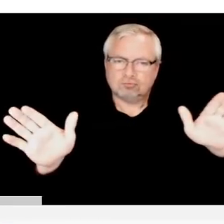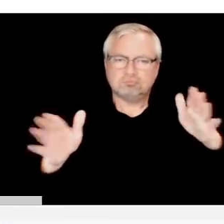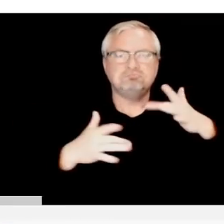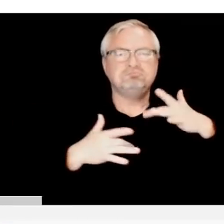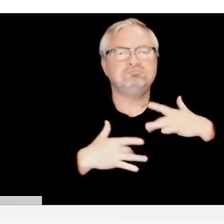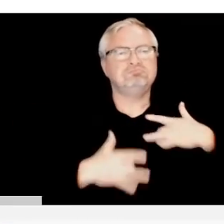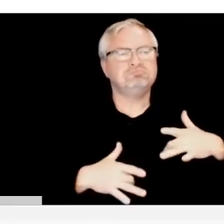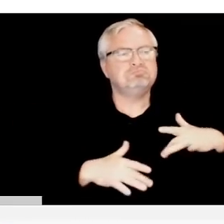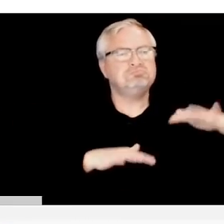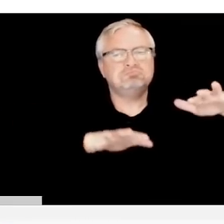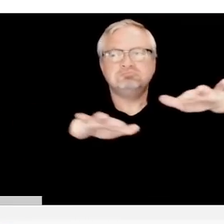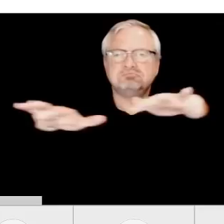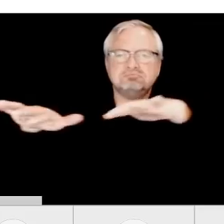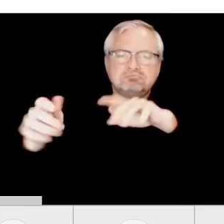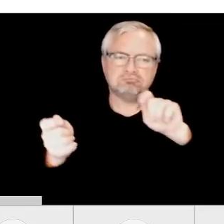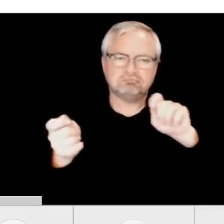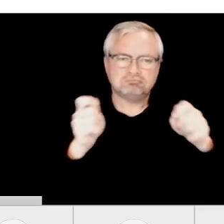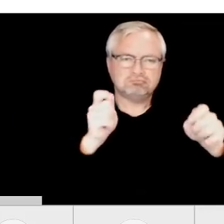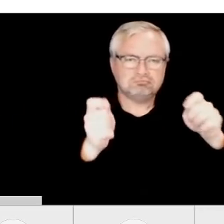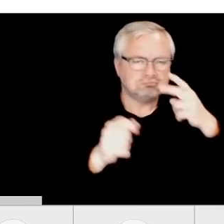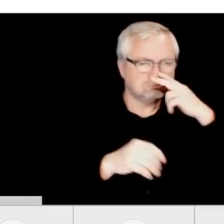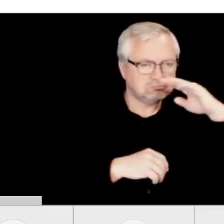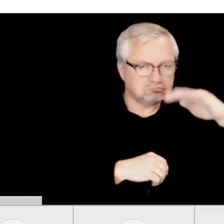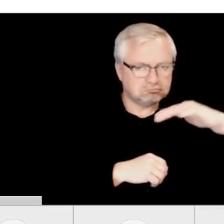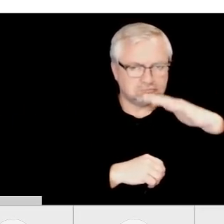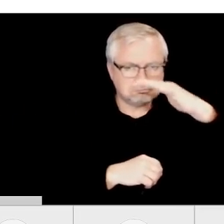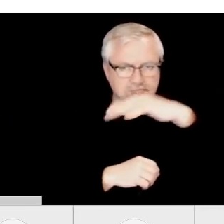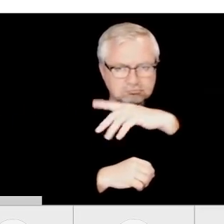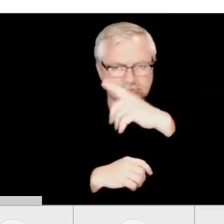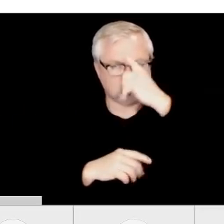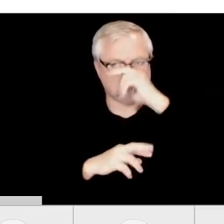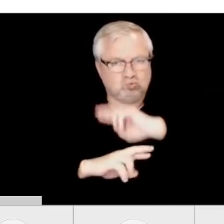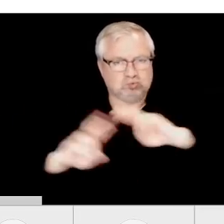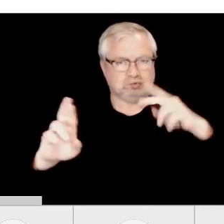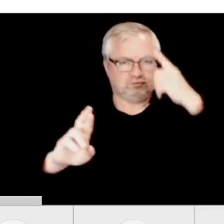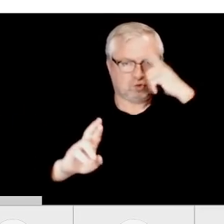tempting when it looks this tidy to draw conclusions about specific points